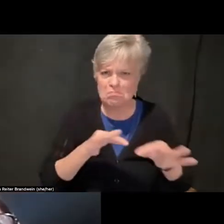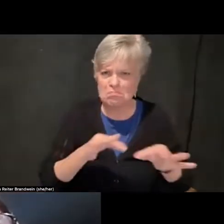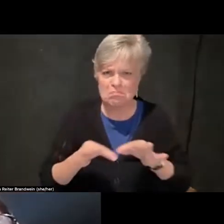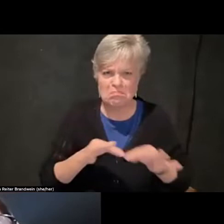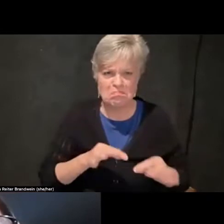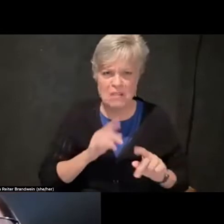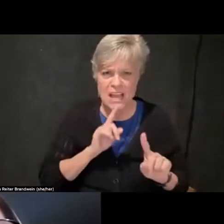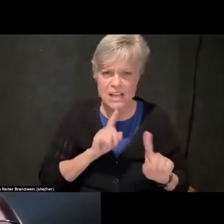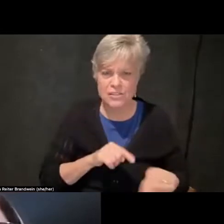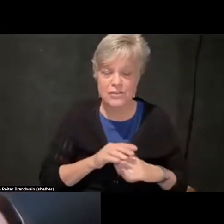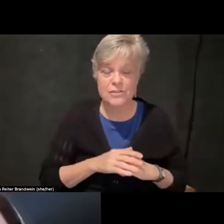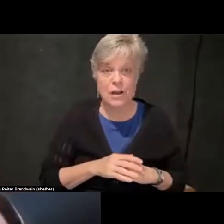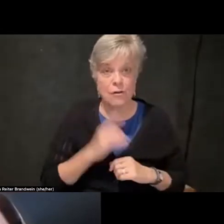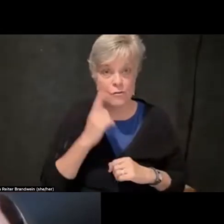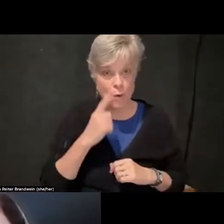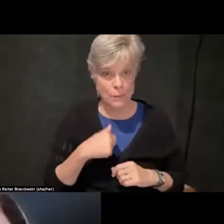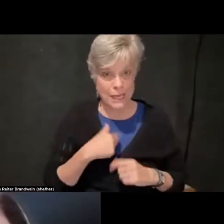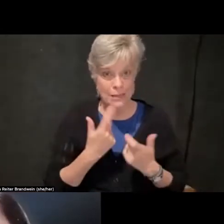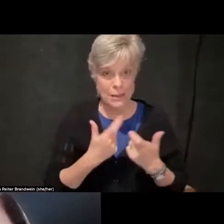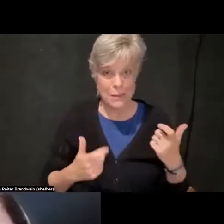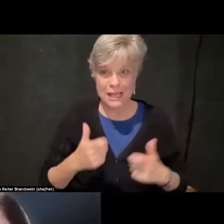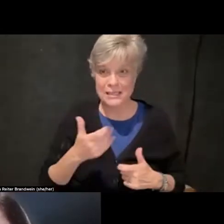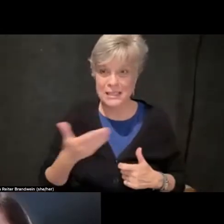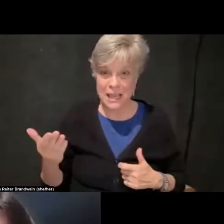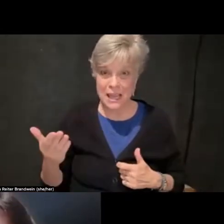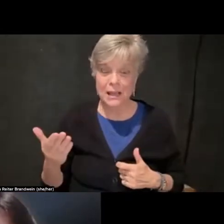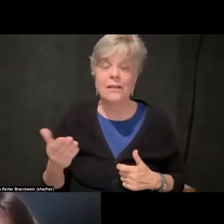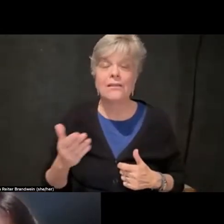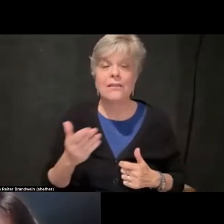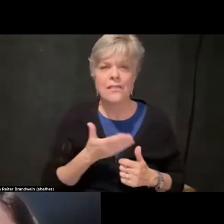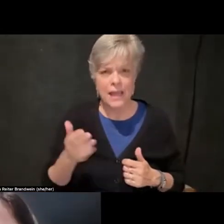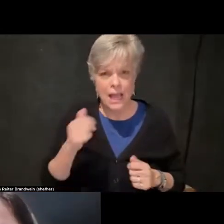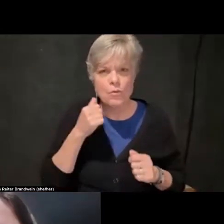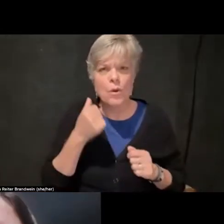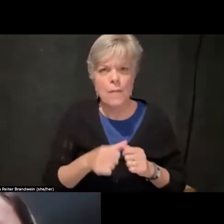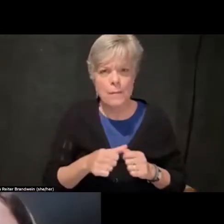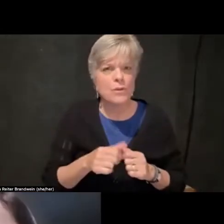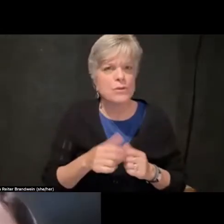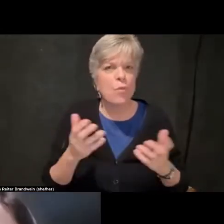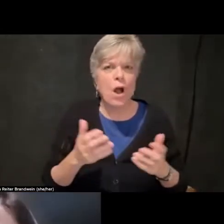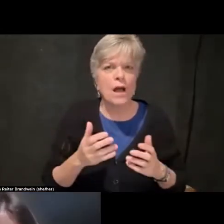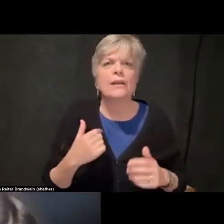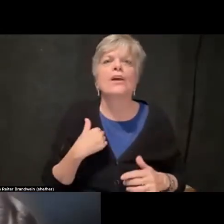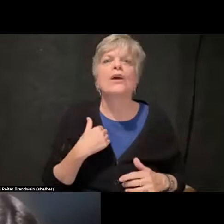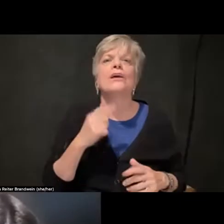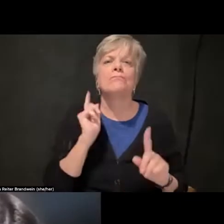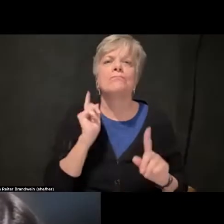that we had a space. And I think that that's really important.